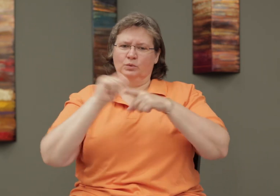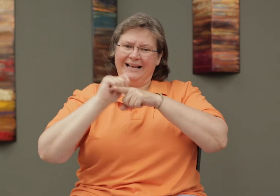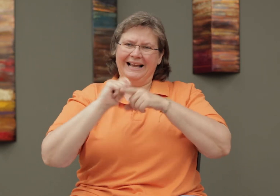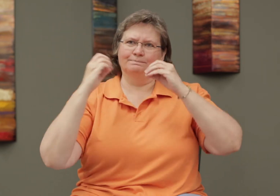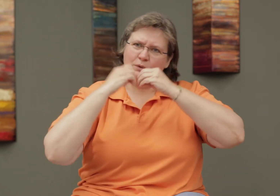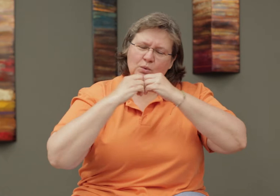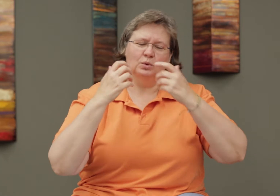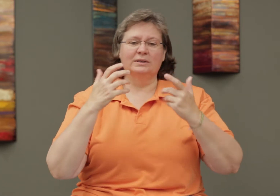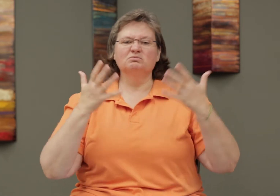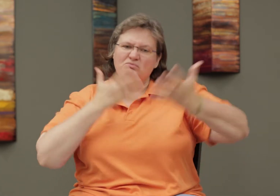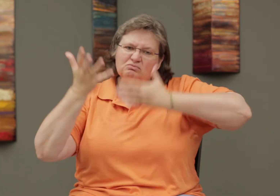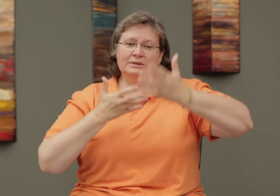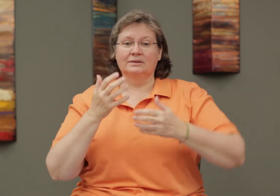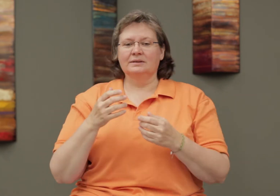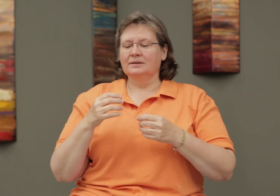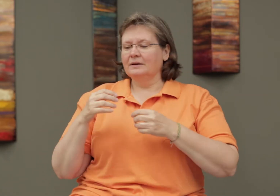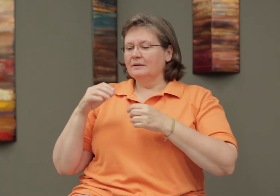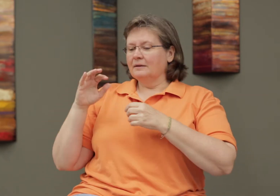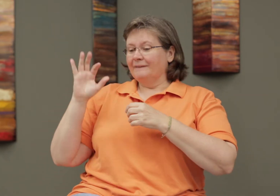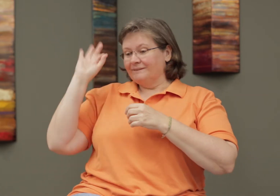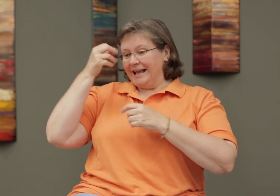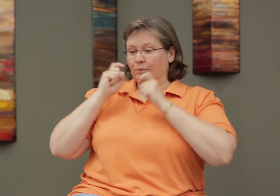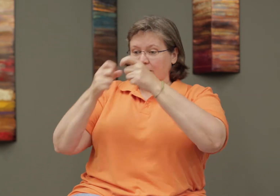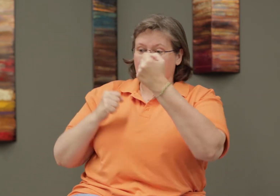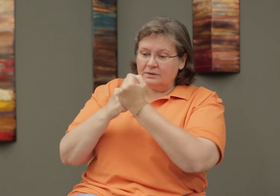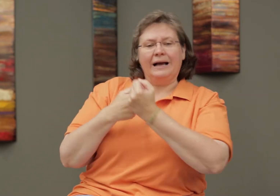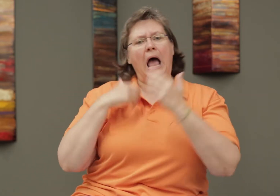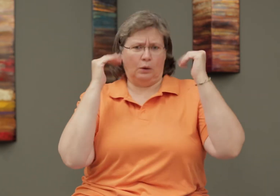College helped give me the training I needed. I hope the federal government continues